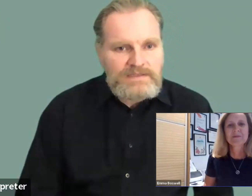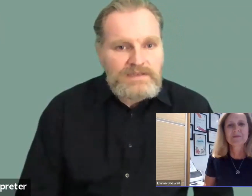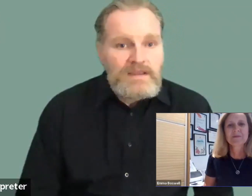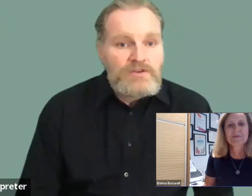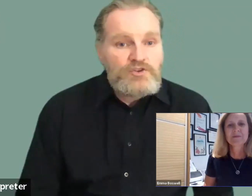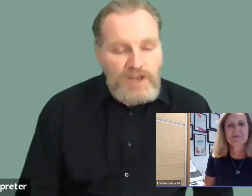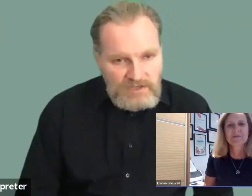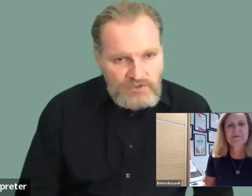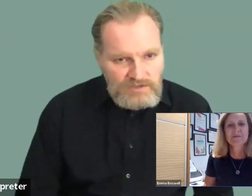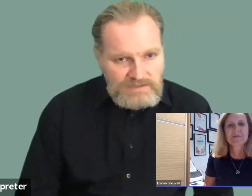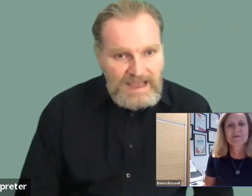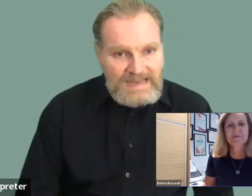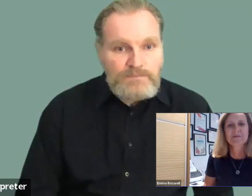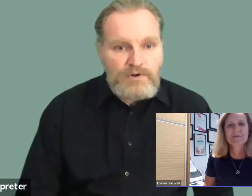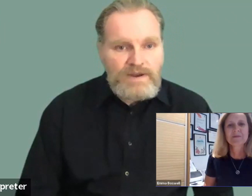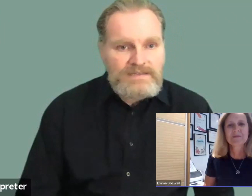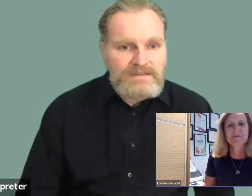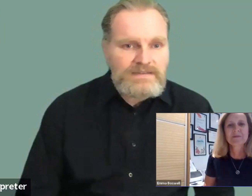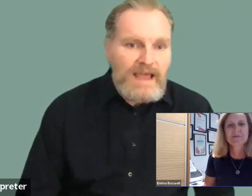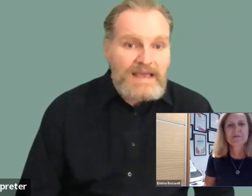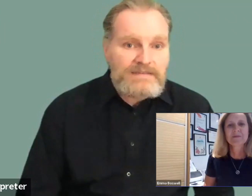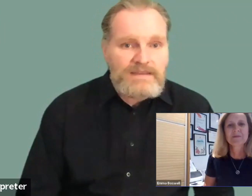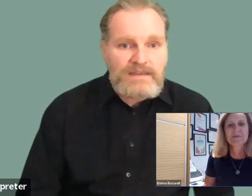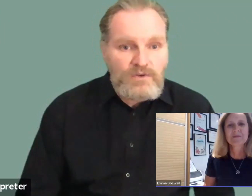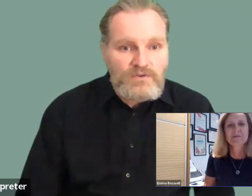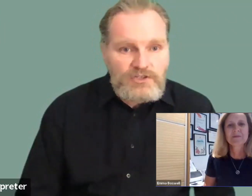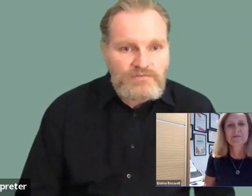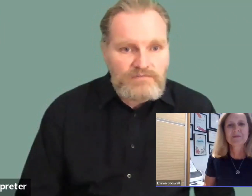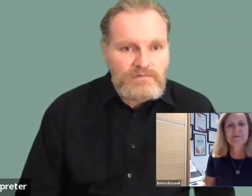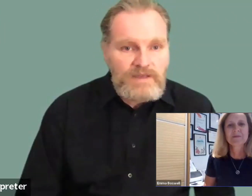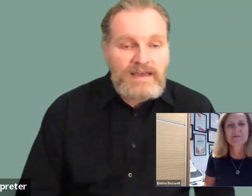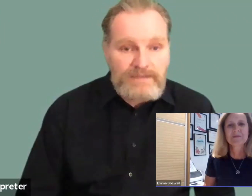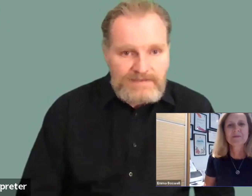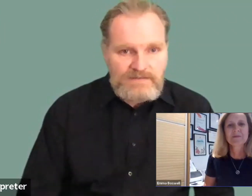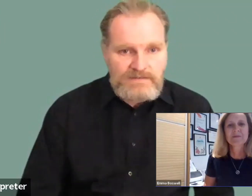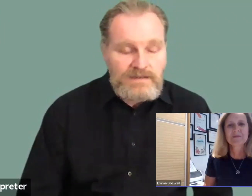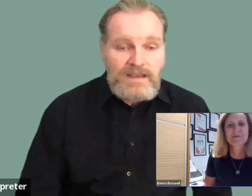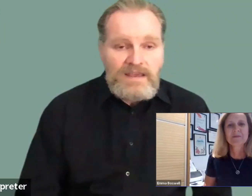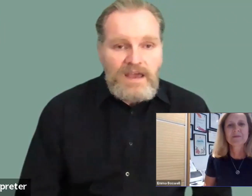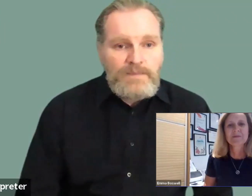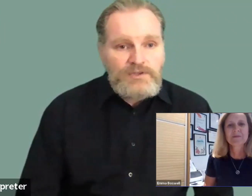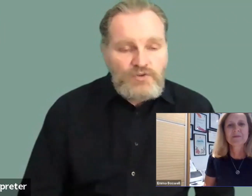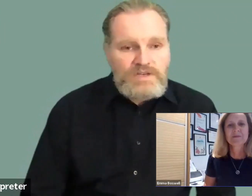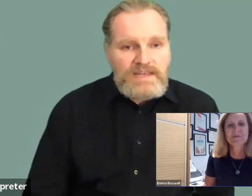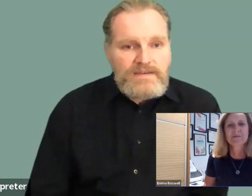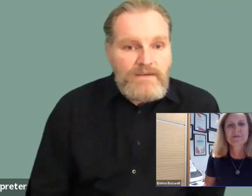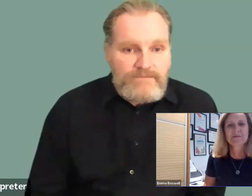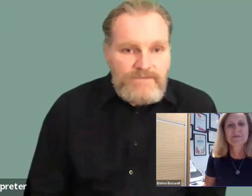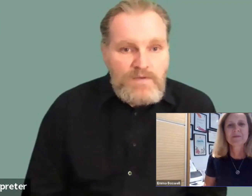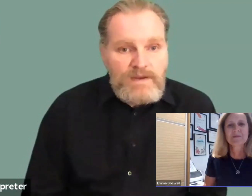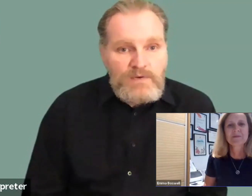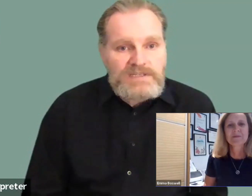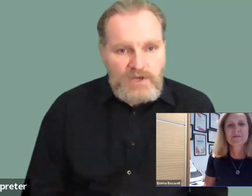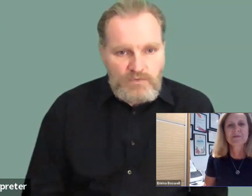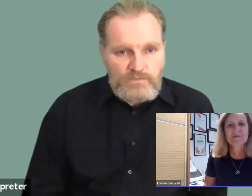this changes and it progresses as the condition advances, and it's usually very, very slow.